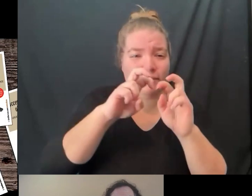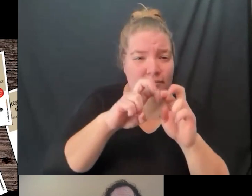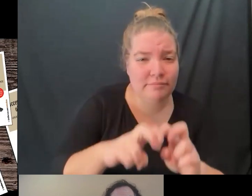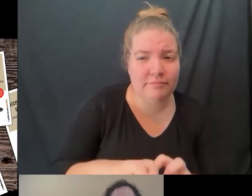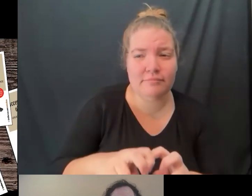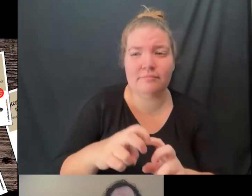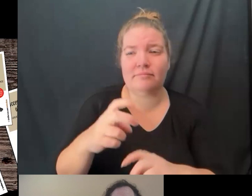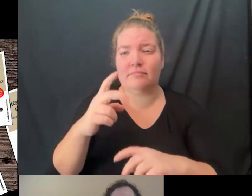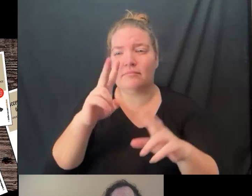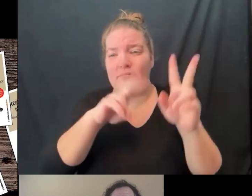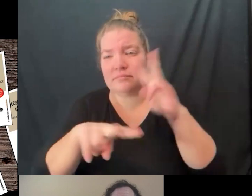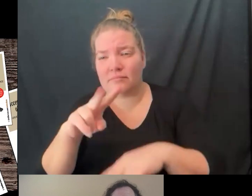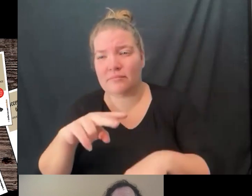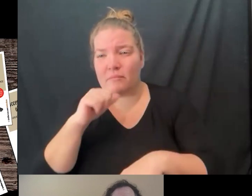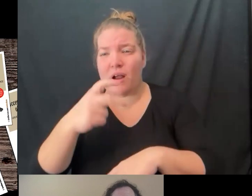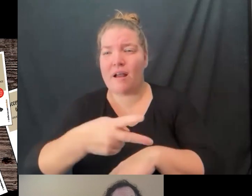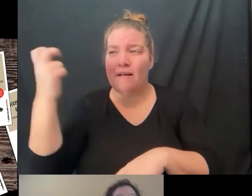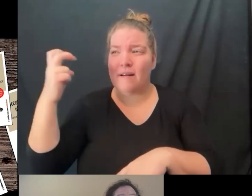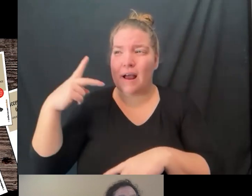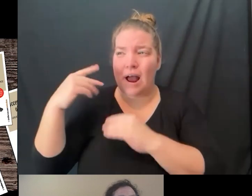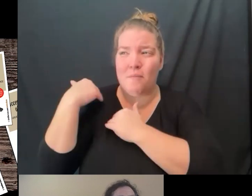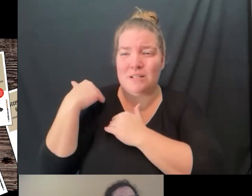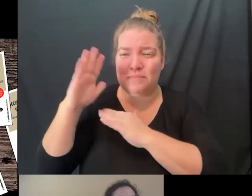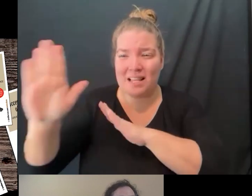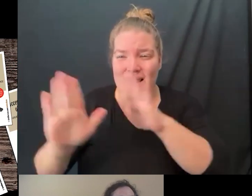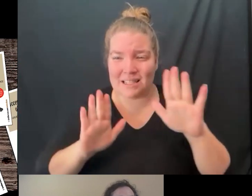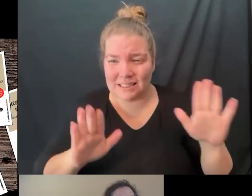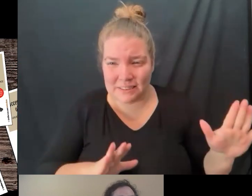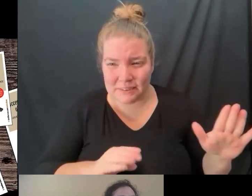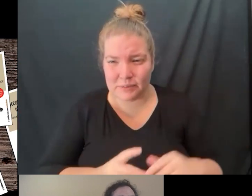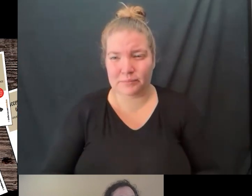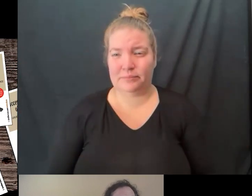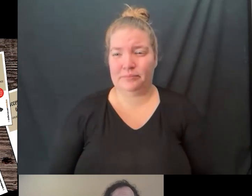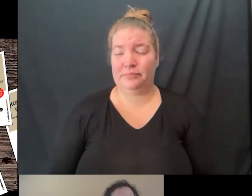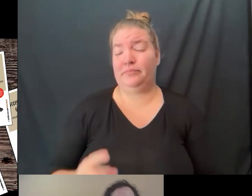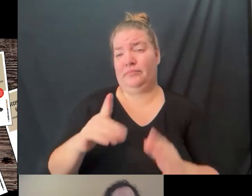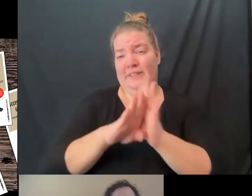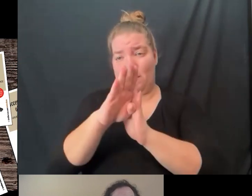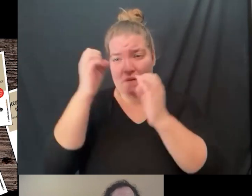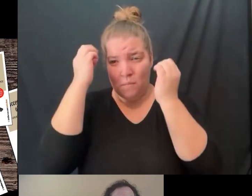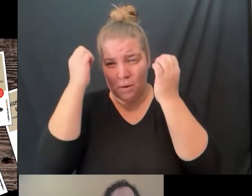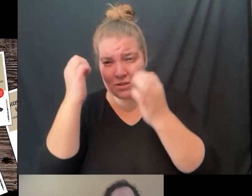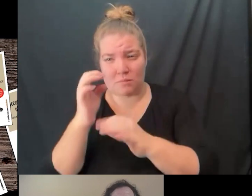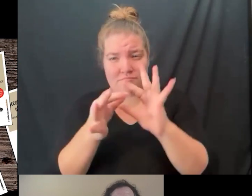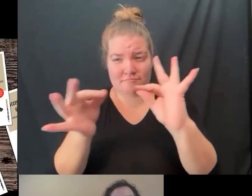all the obligations under the law, also has material that they're developing